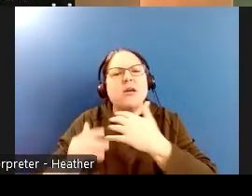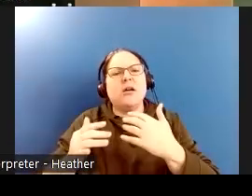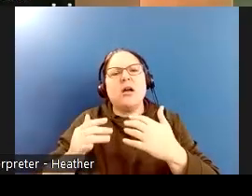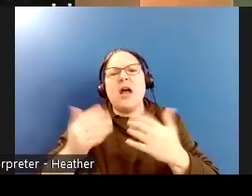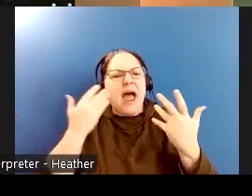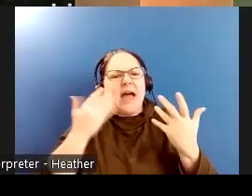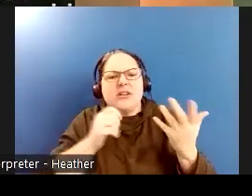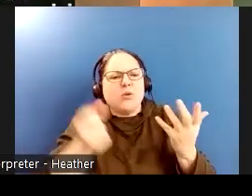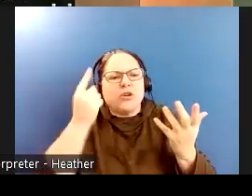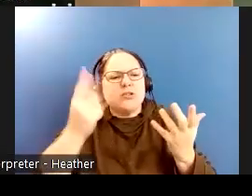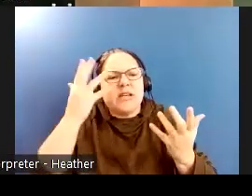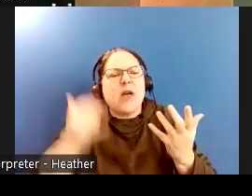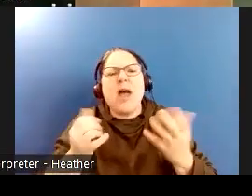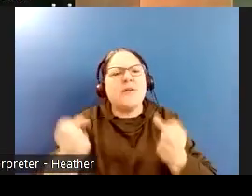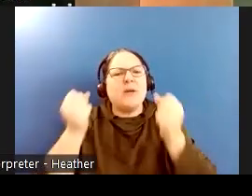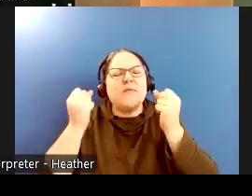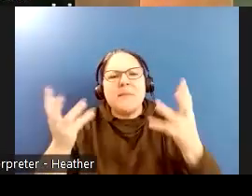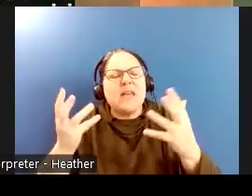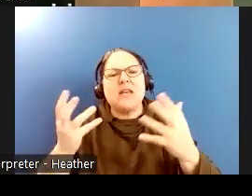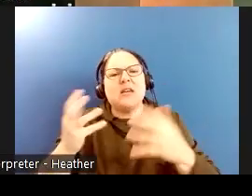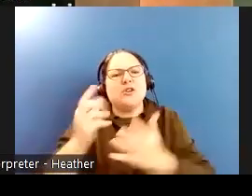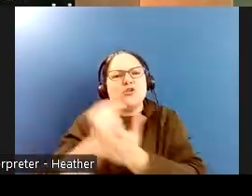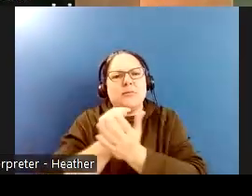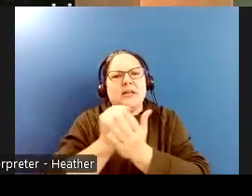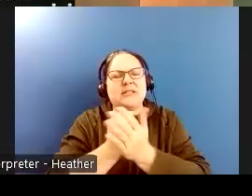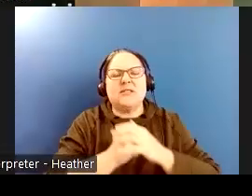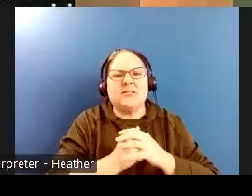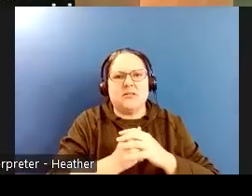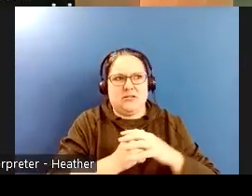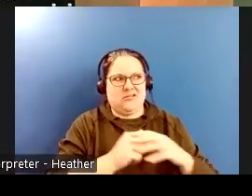these days. And I said, you don't understand it. Um, have you seen what's going on with